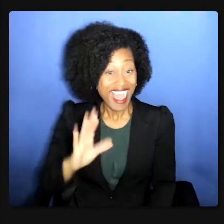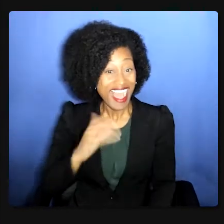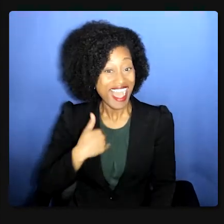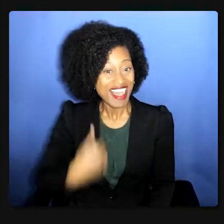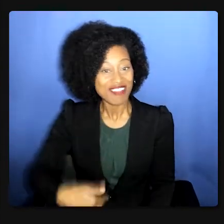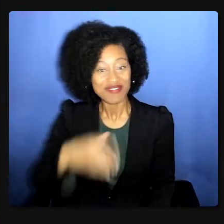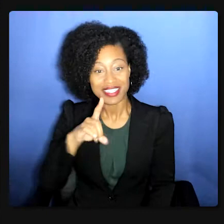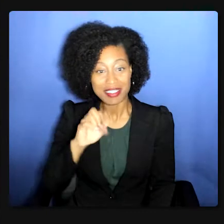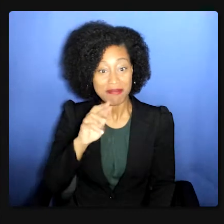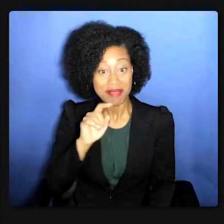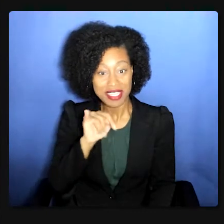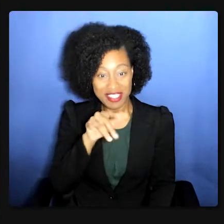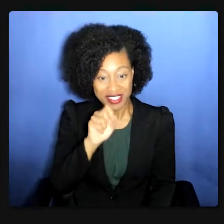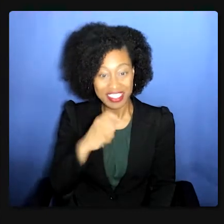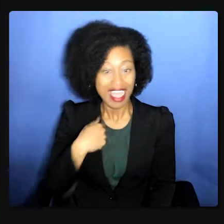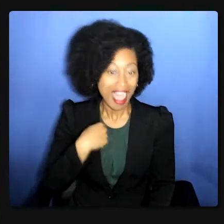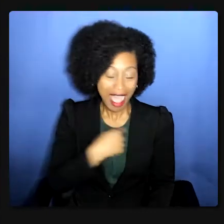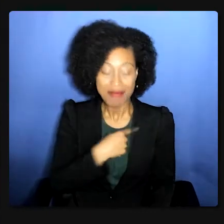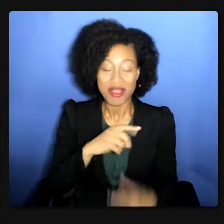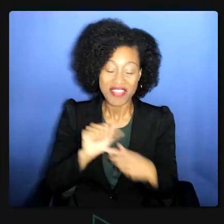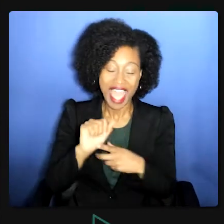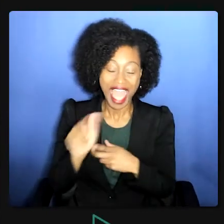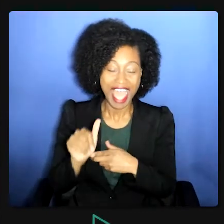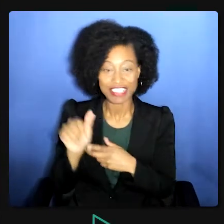a software engineer at Azure PlayFab Multiplayer Servers.